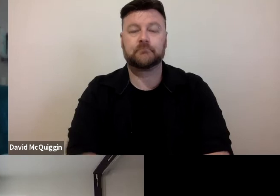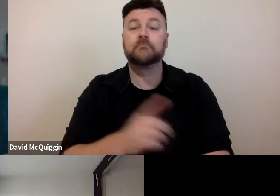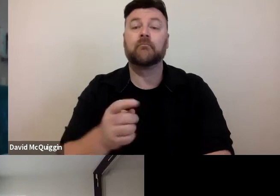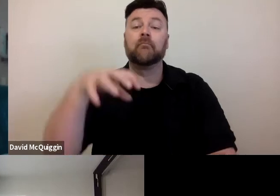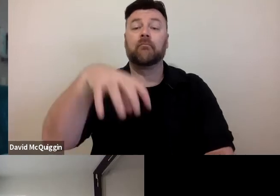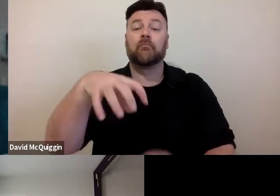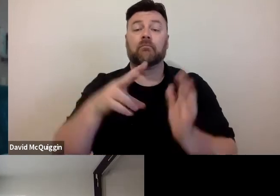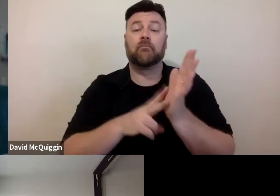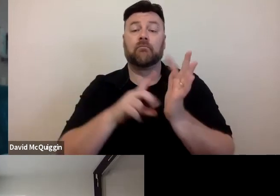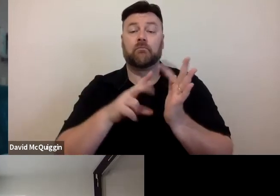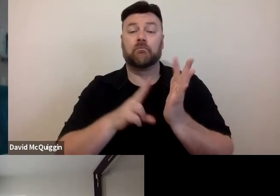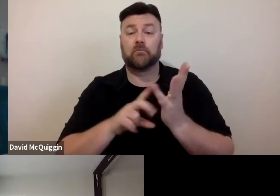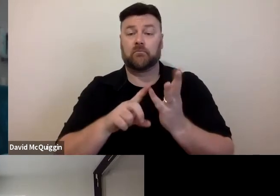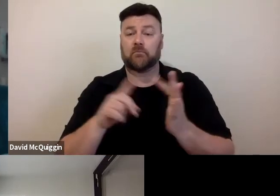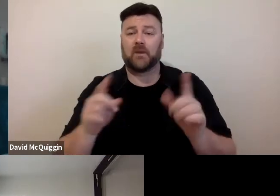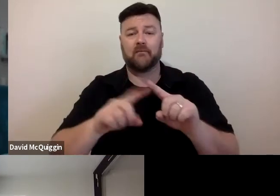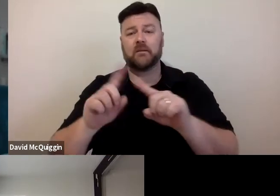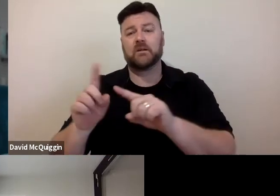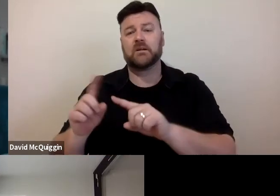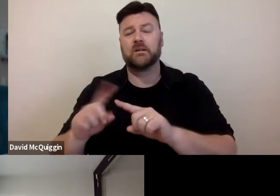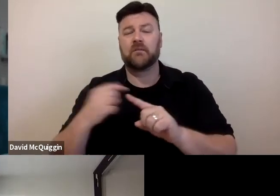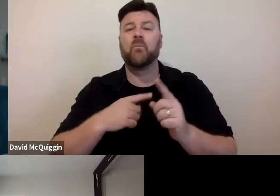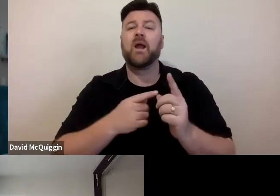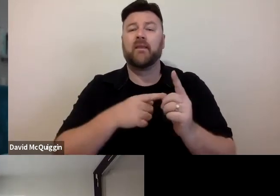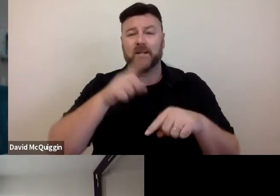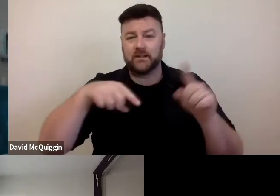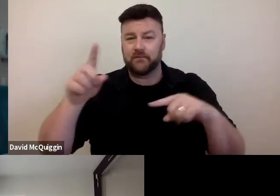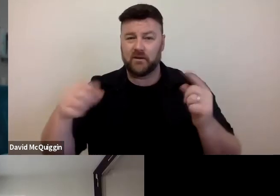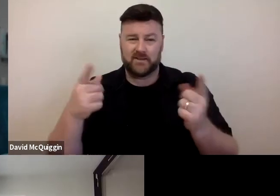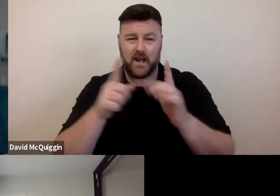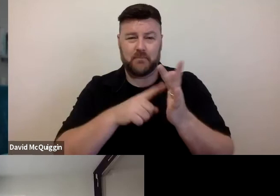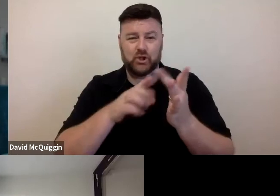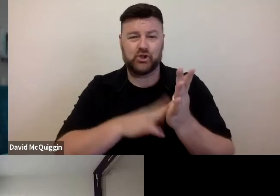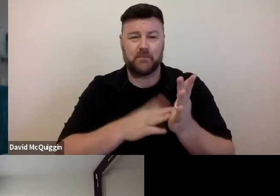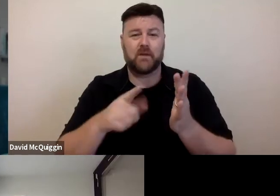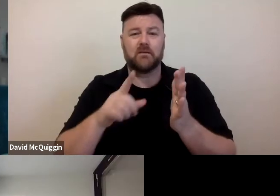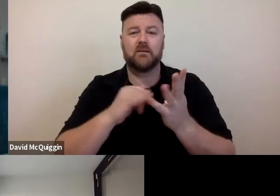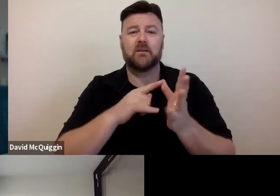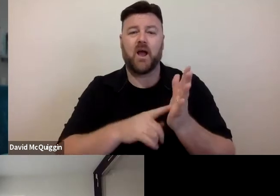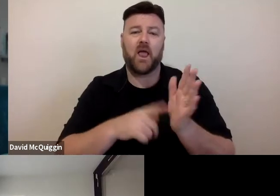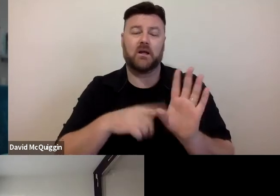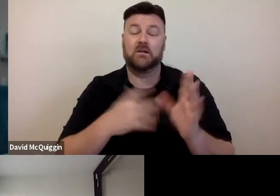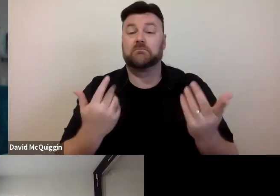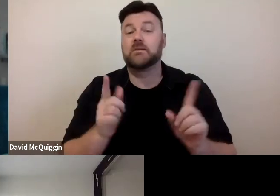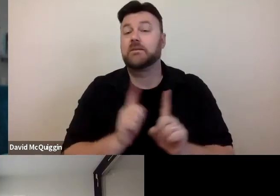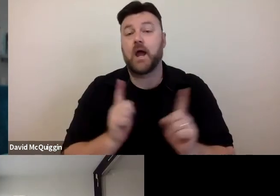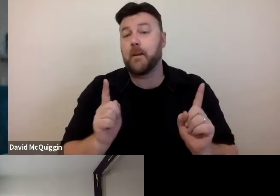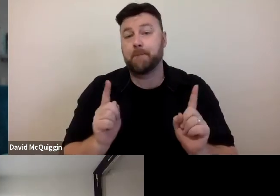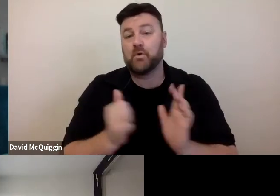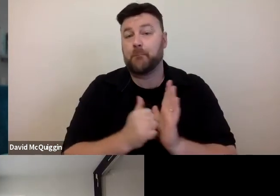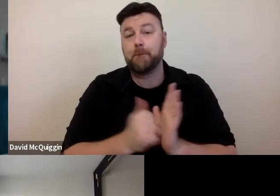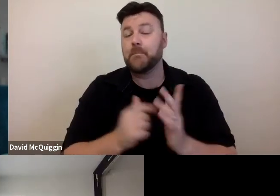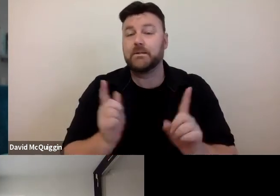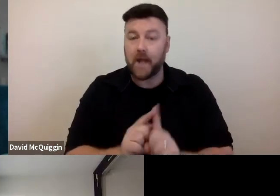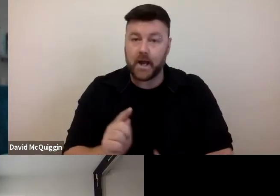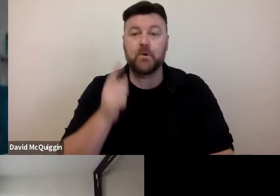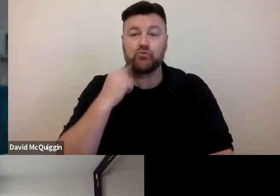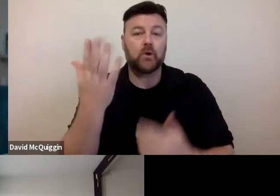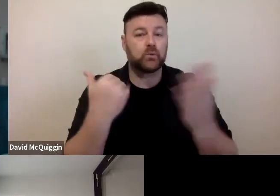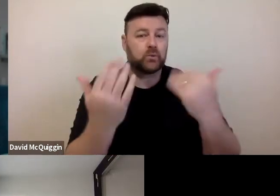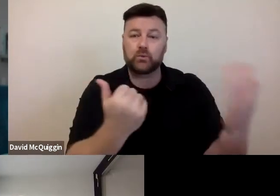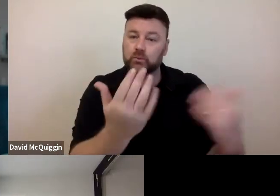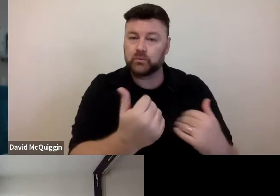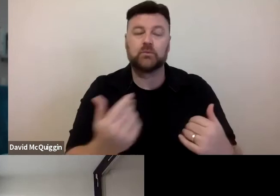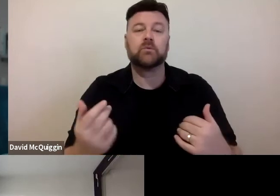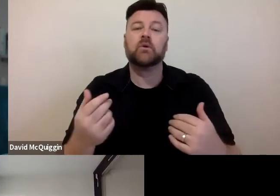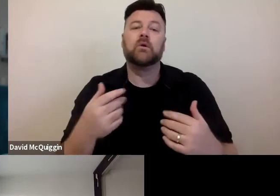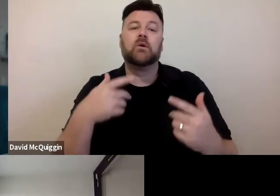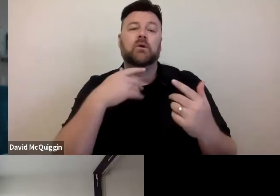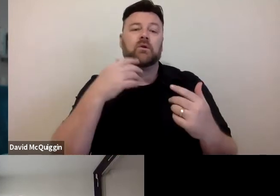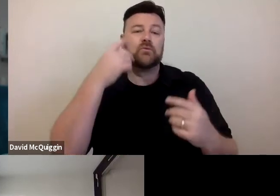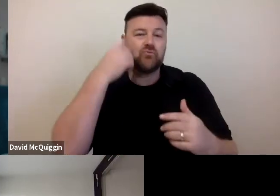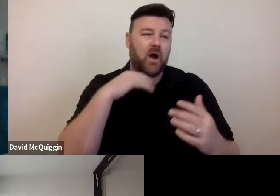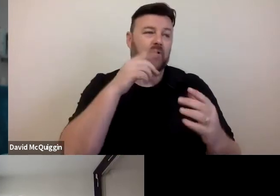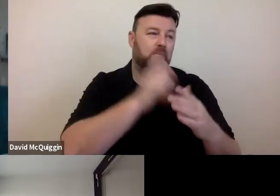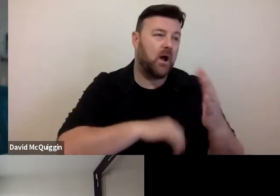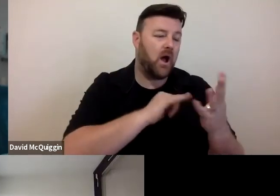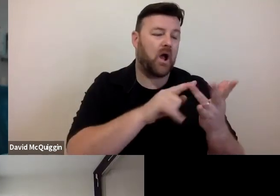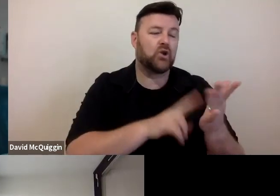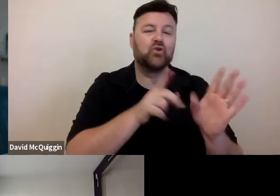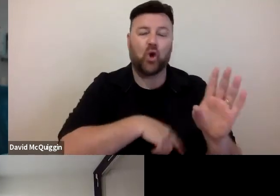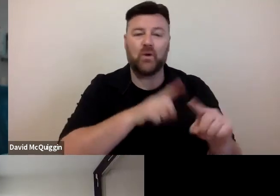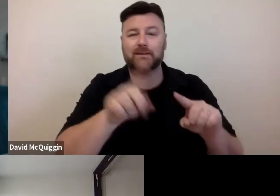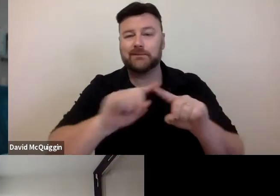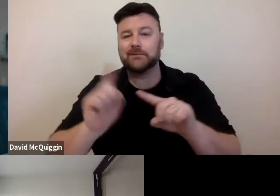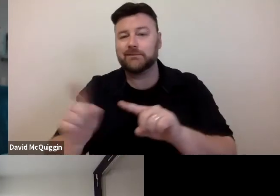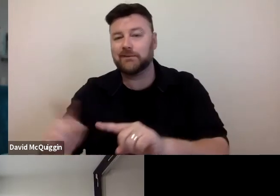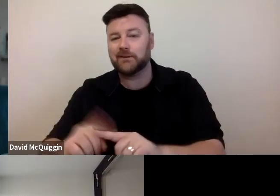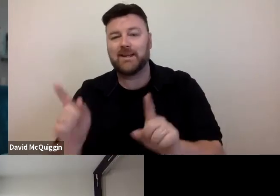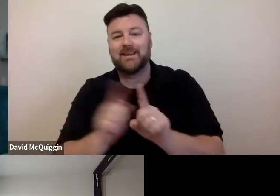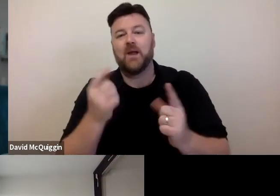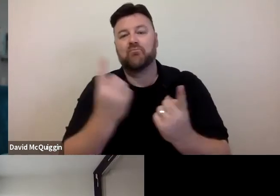many different shows that appeals to different audiences, what do you do?